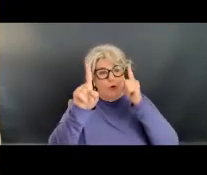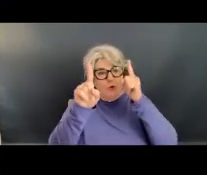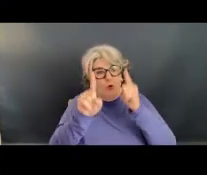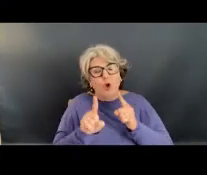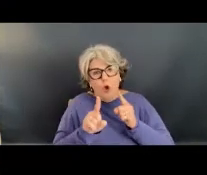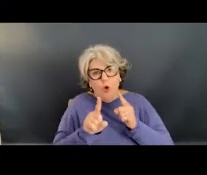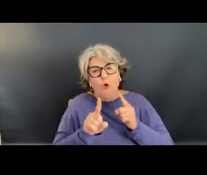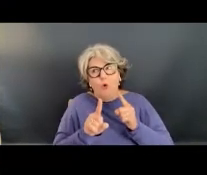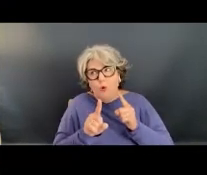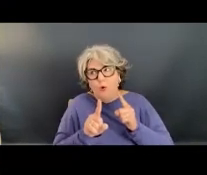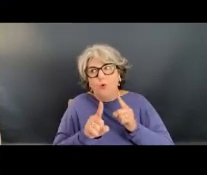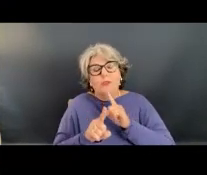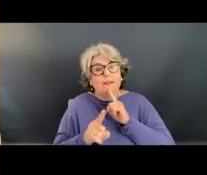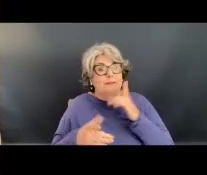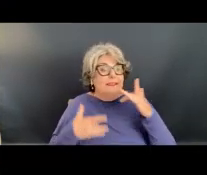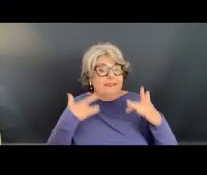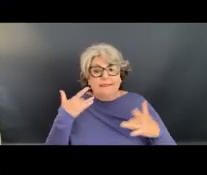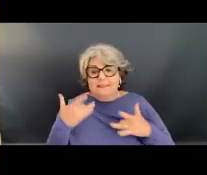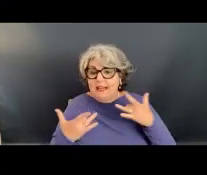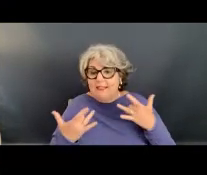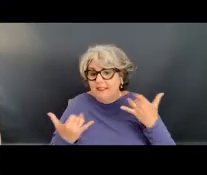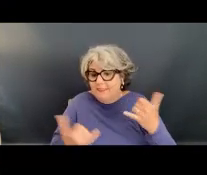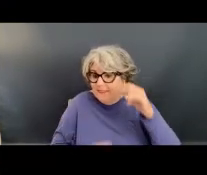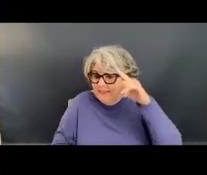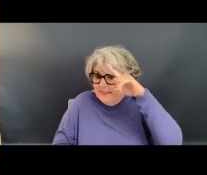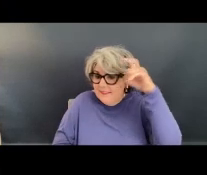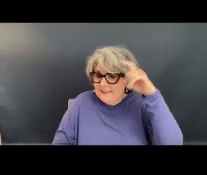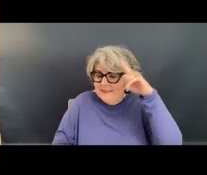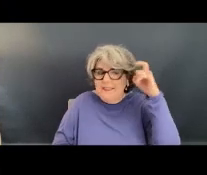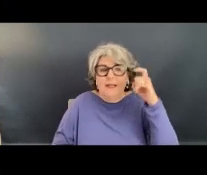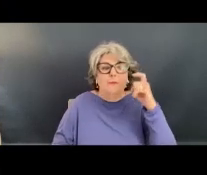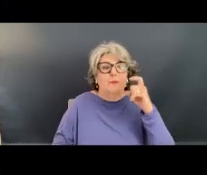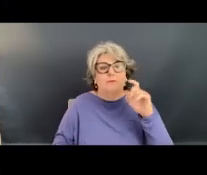pushing towards and really excited to do this summer is an